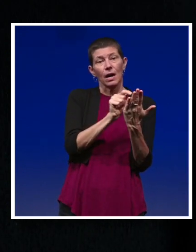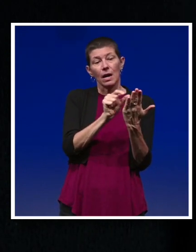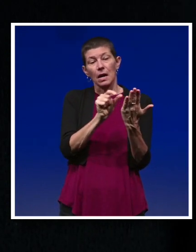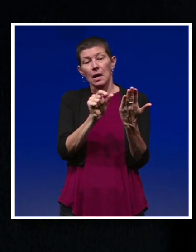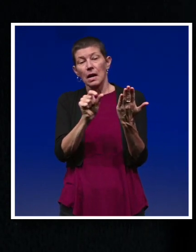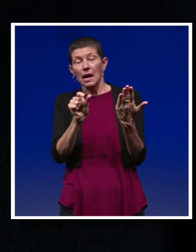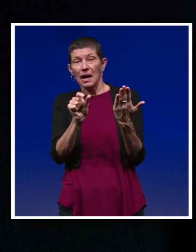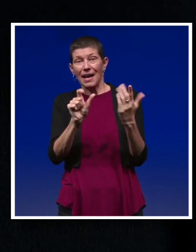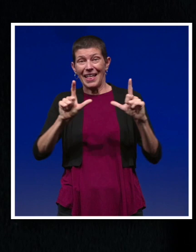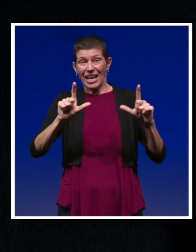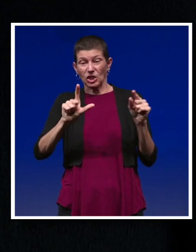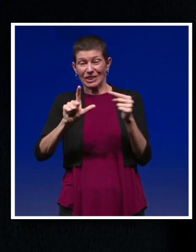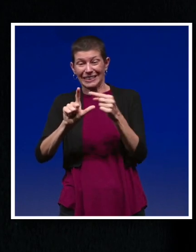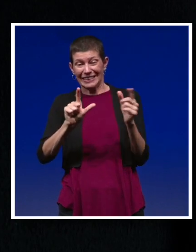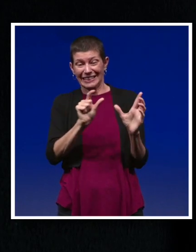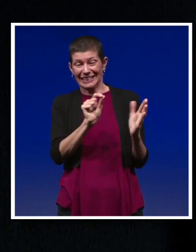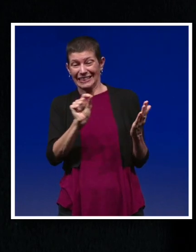bring them to the edge, but not too far.